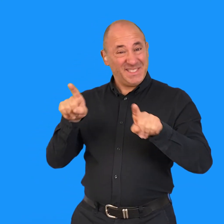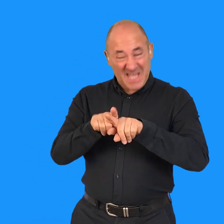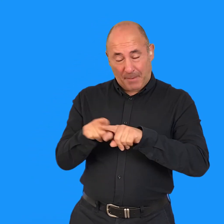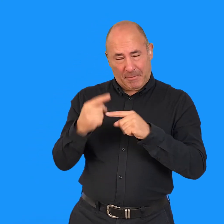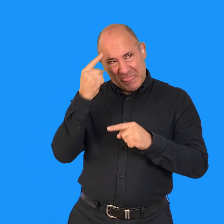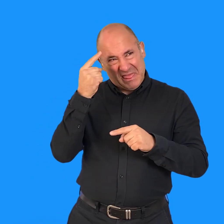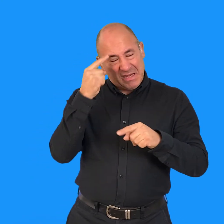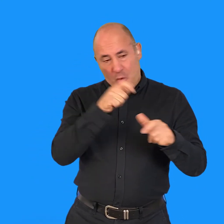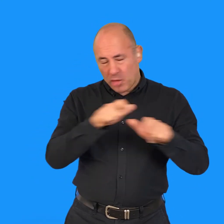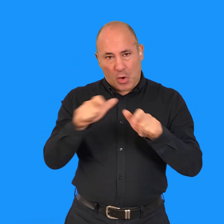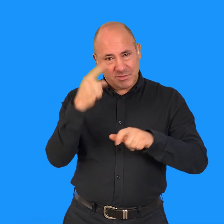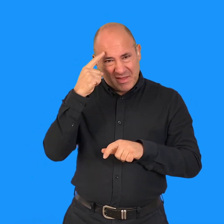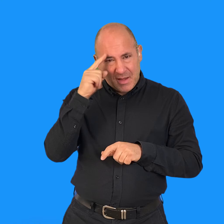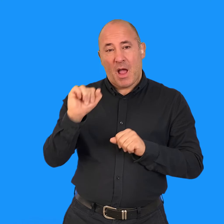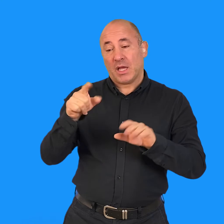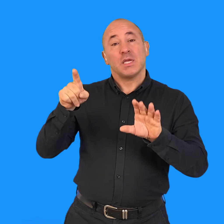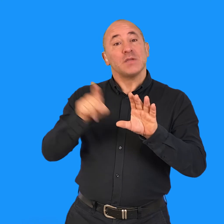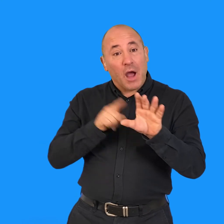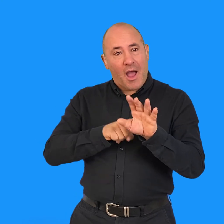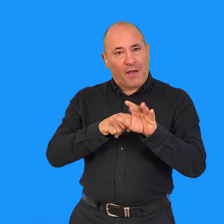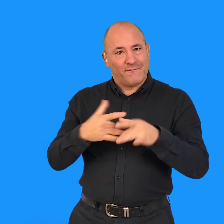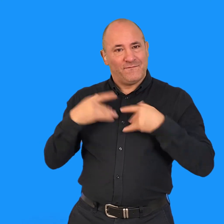but from a younger person's point of view. Yeah.